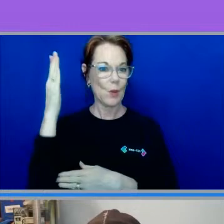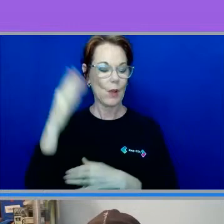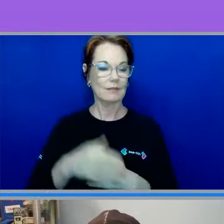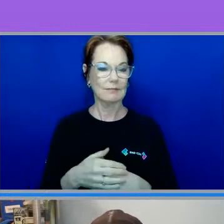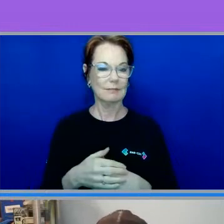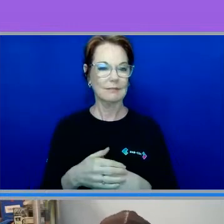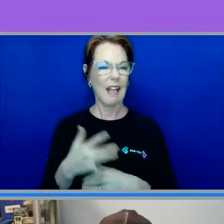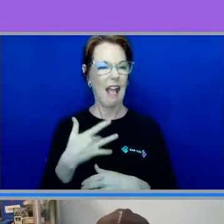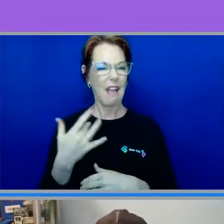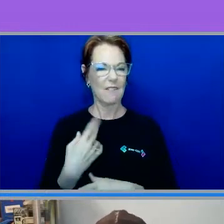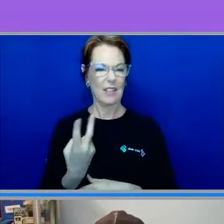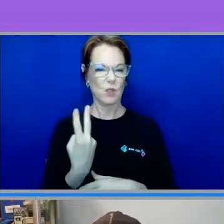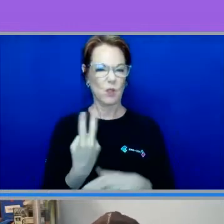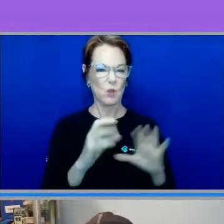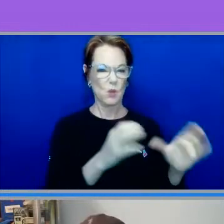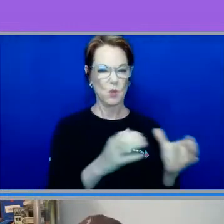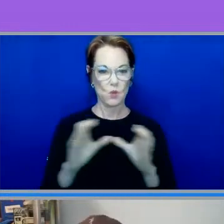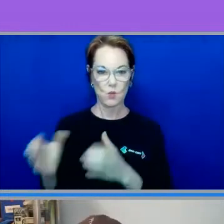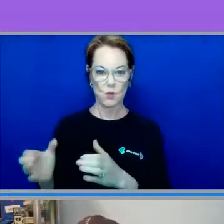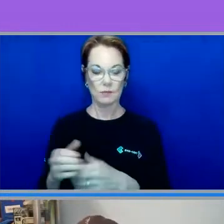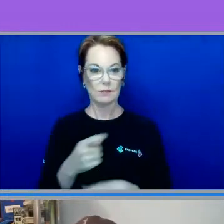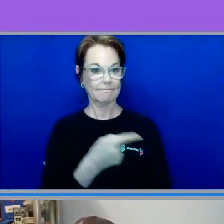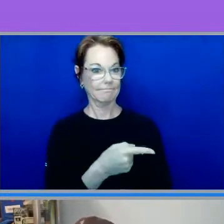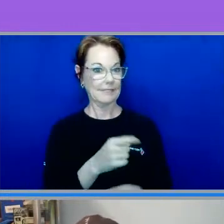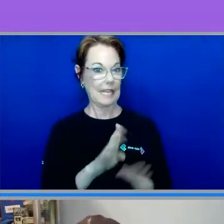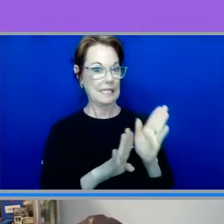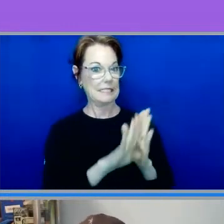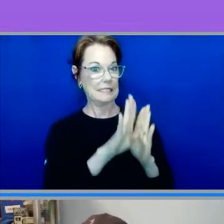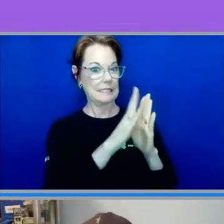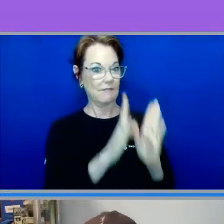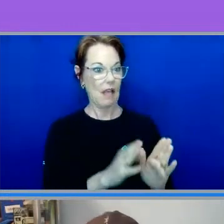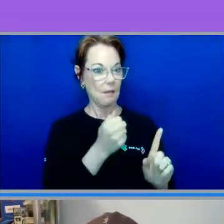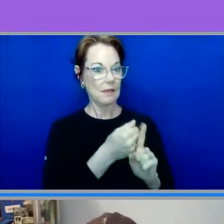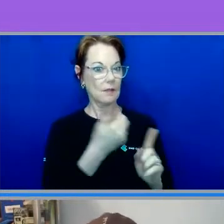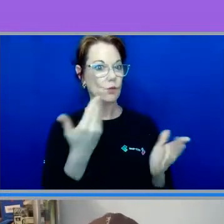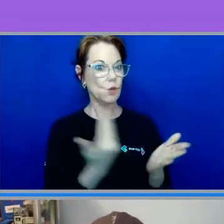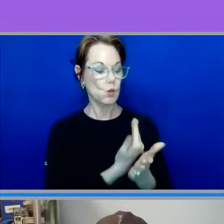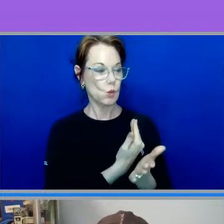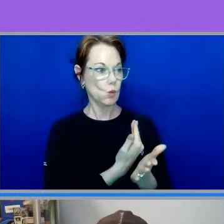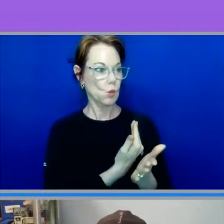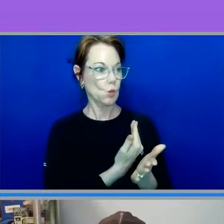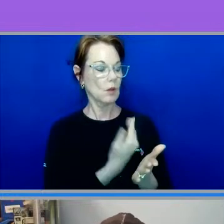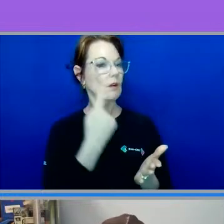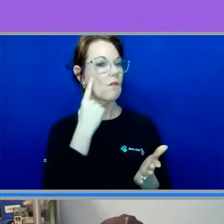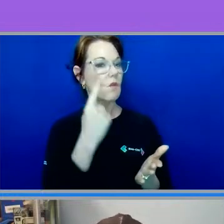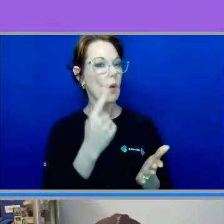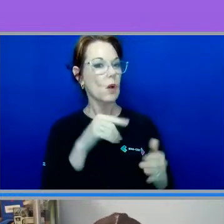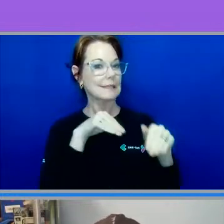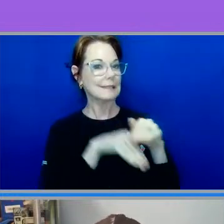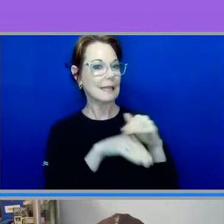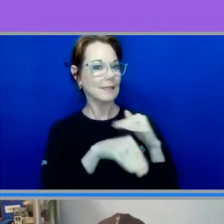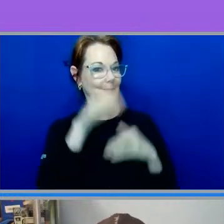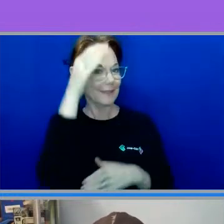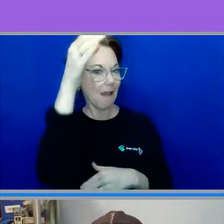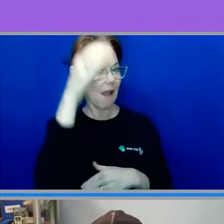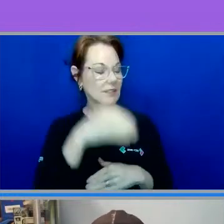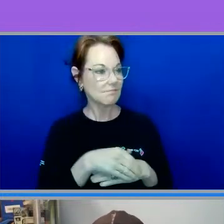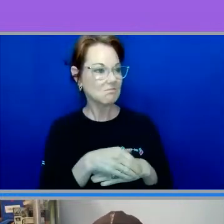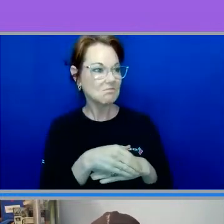benefit most. First, developers who are new to accessibility.